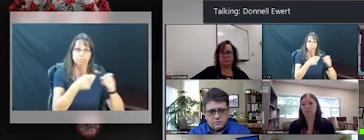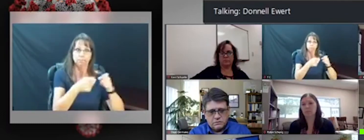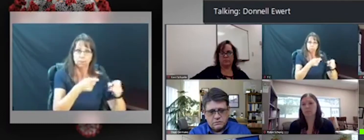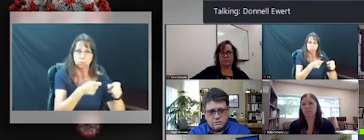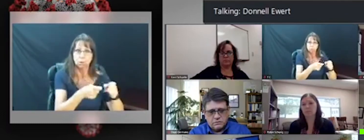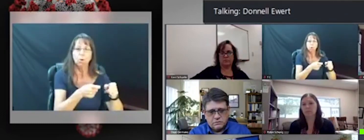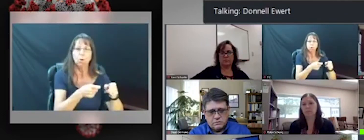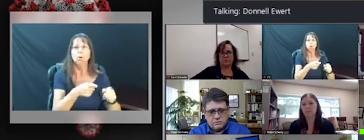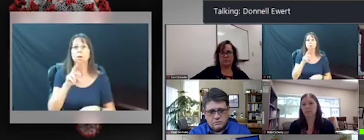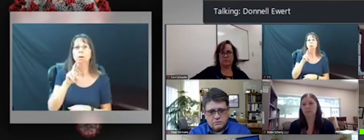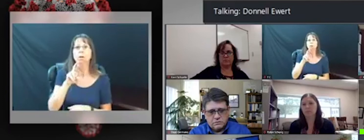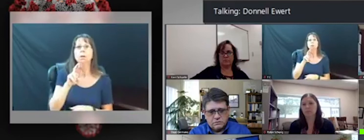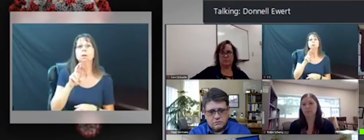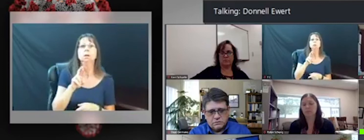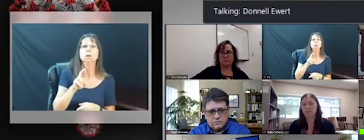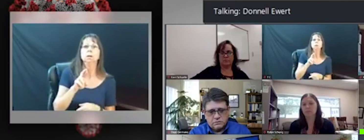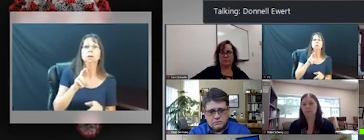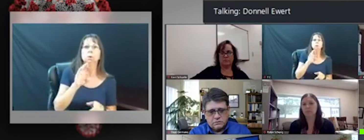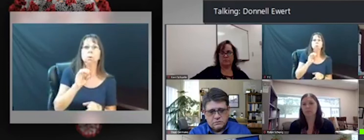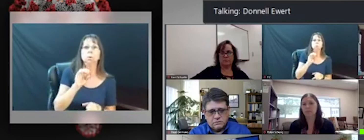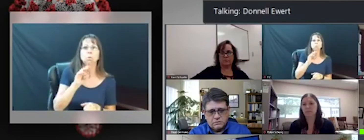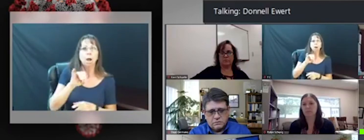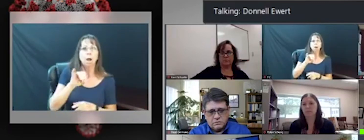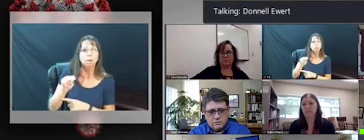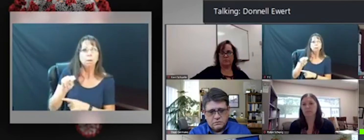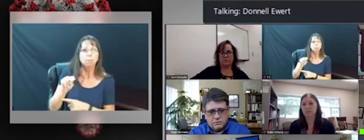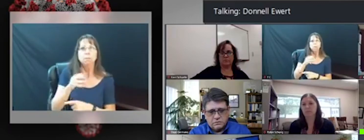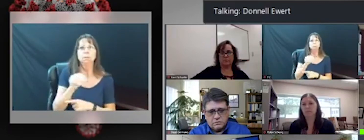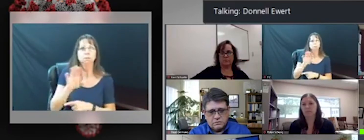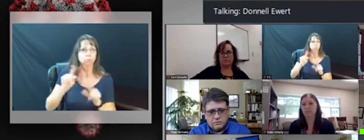in a lot of institutions where there's been cases, and we've been able to control those